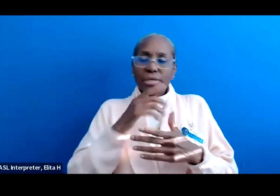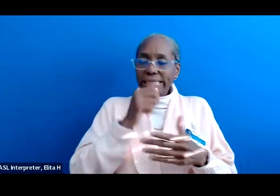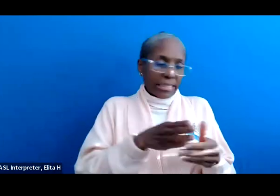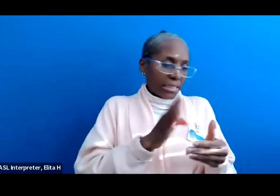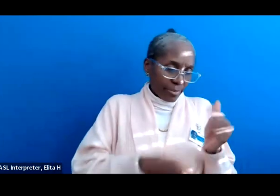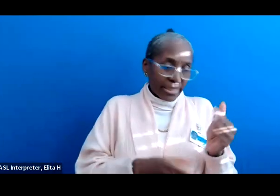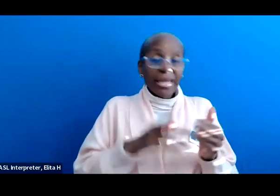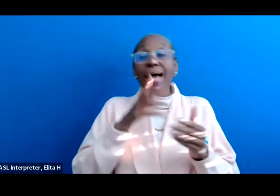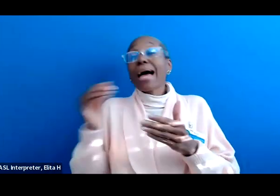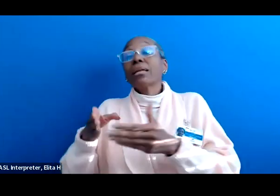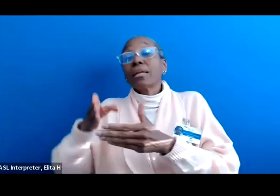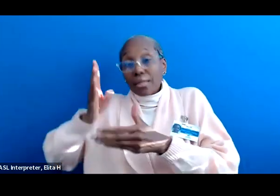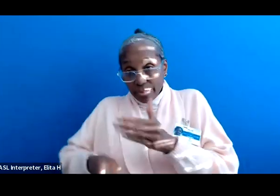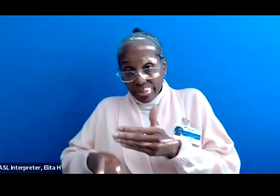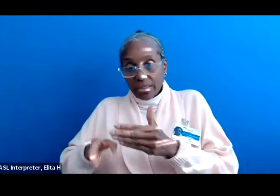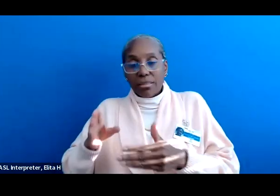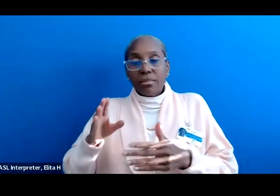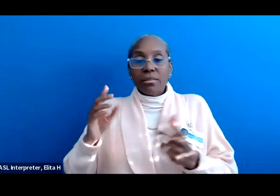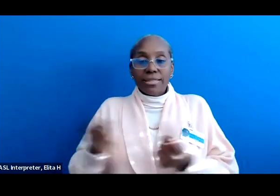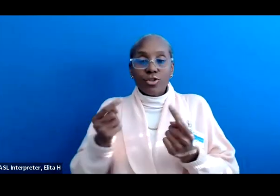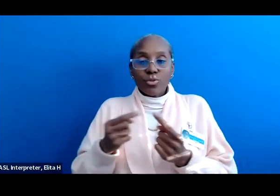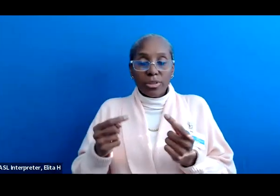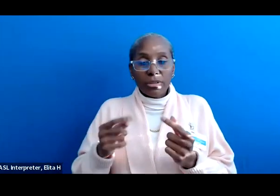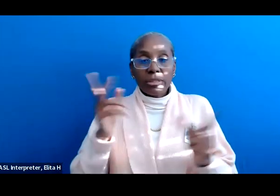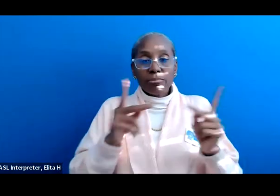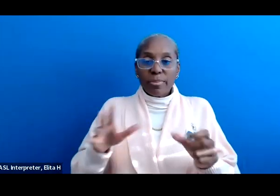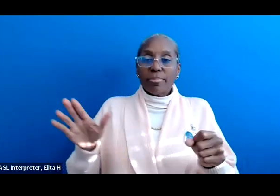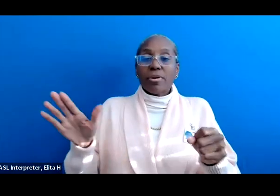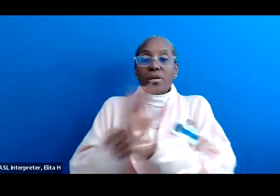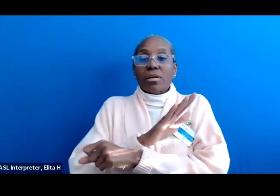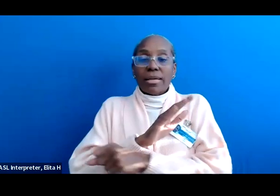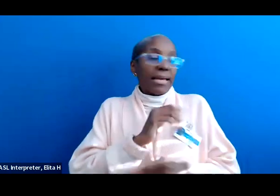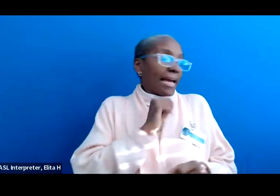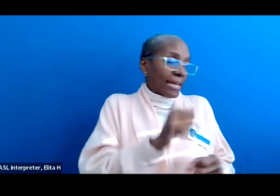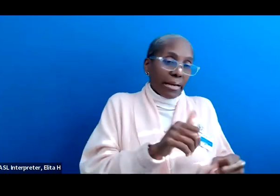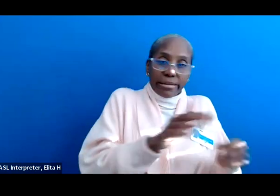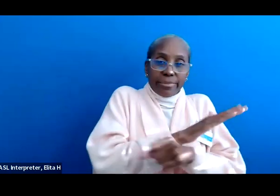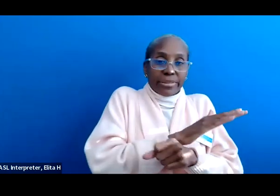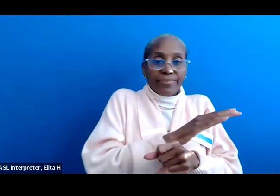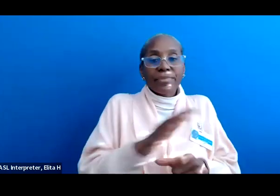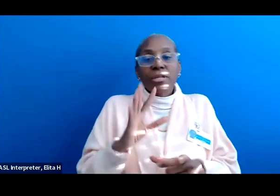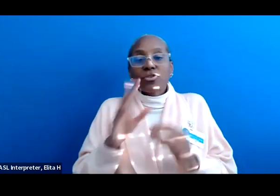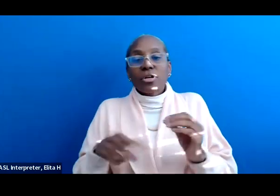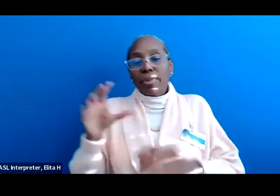complete injury, people with complete and incomplete injuries? Well first of all, let's talk about a complete injury.